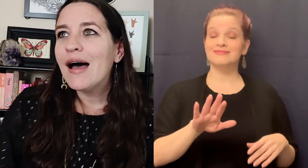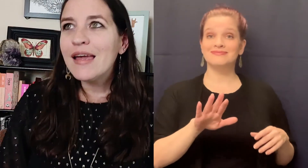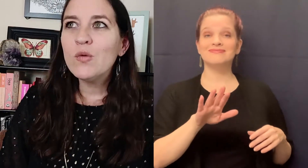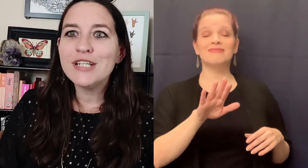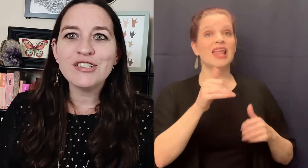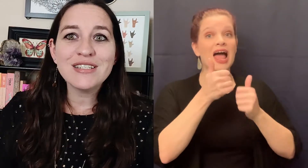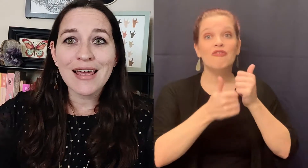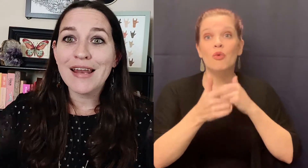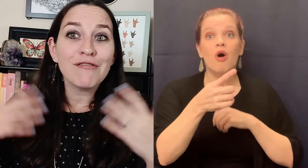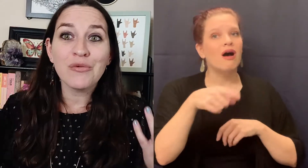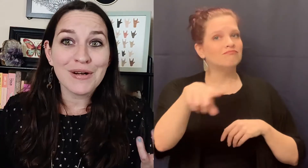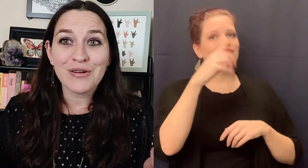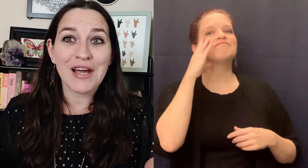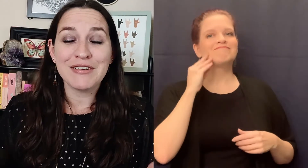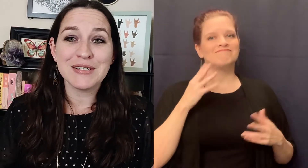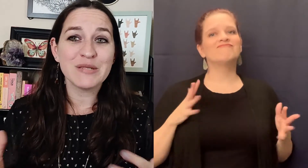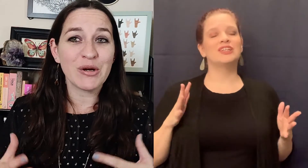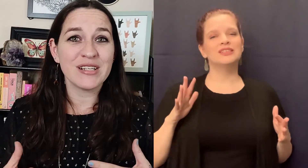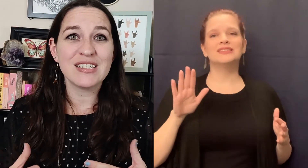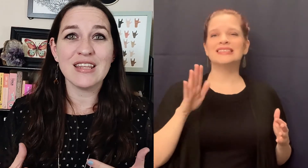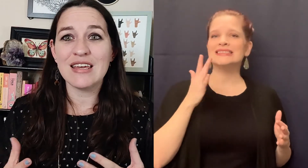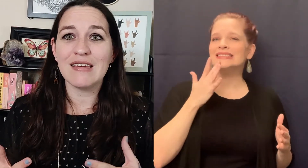I will dare to say that everyone in their life has experienced the